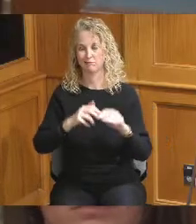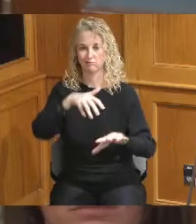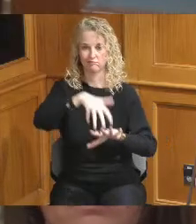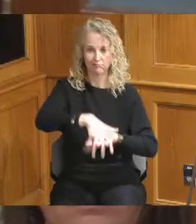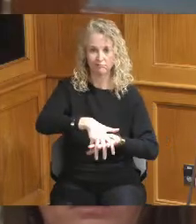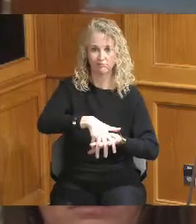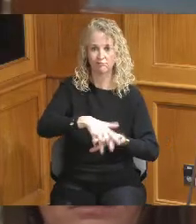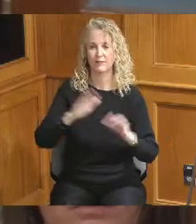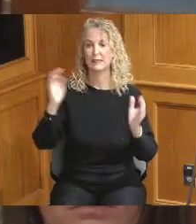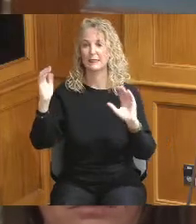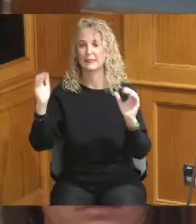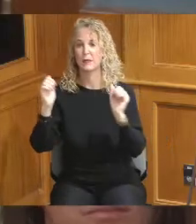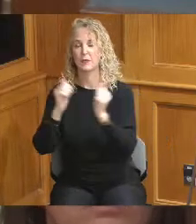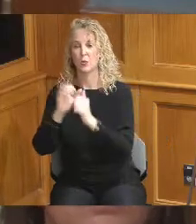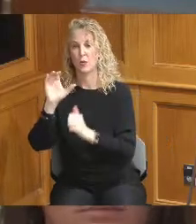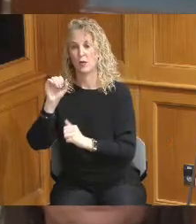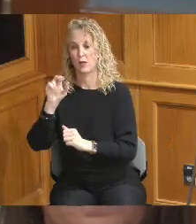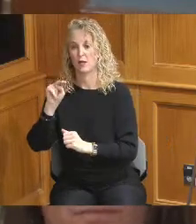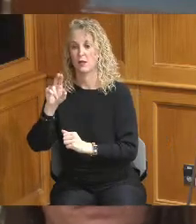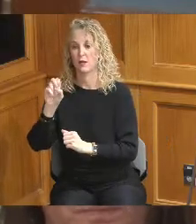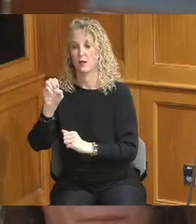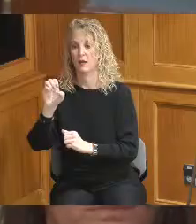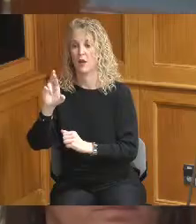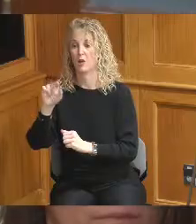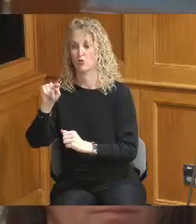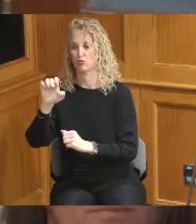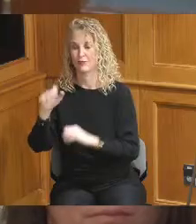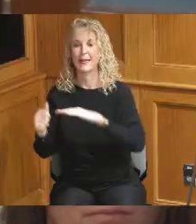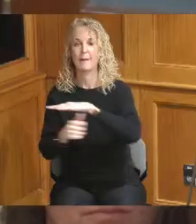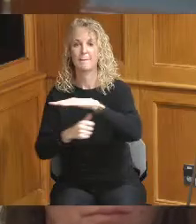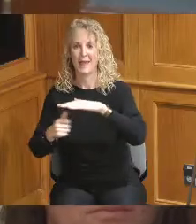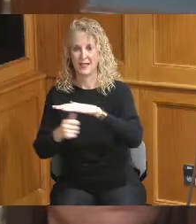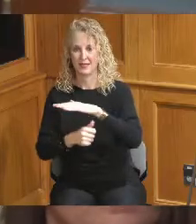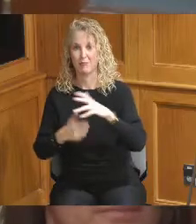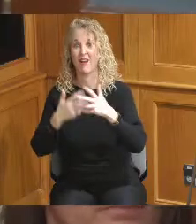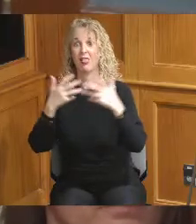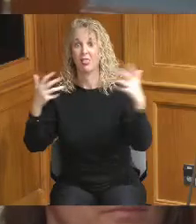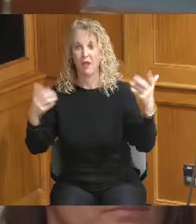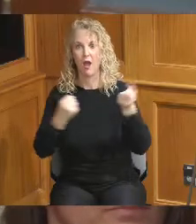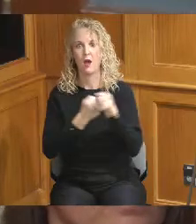similar to a concrete basement where it has a lot of extra support and infrastructure and that's